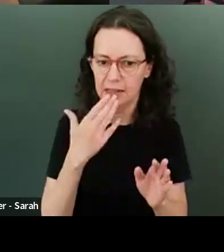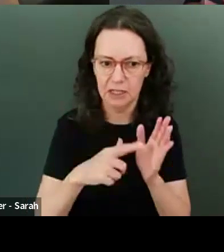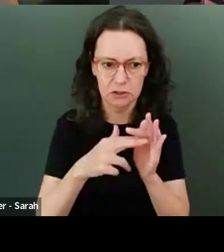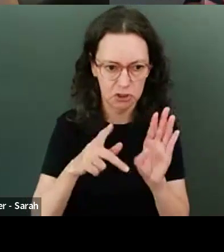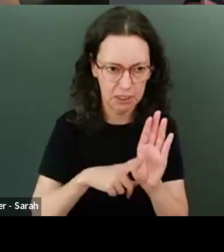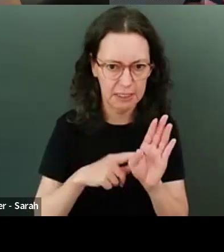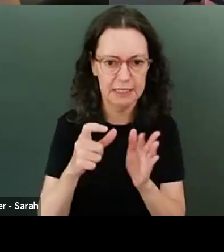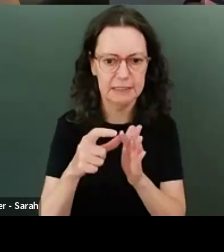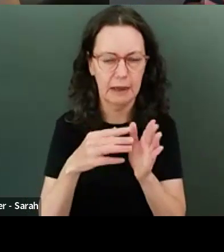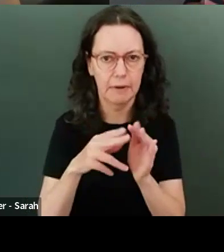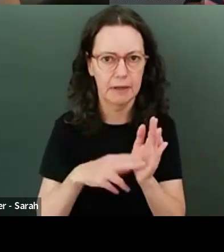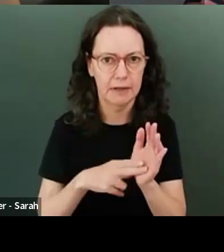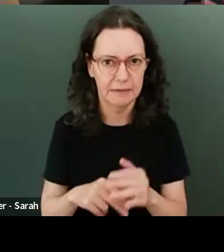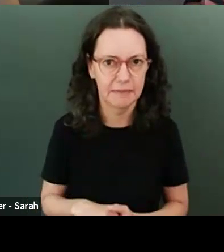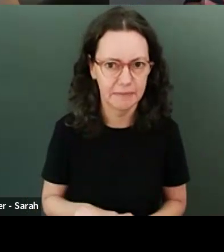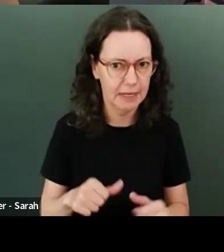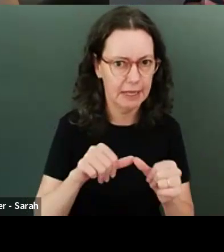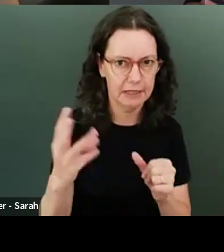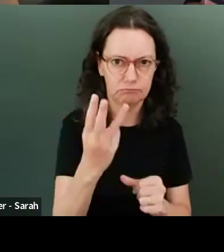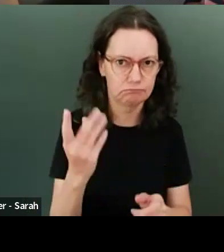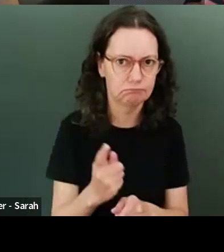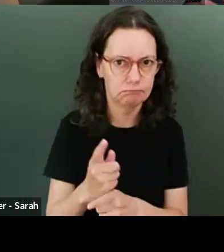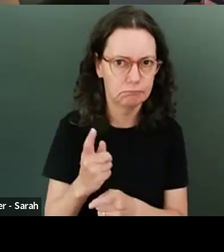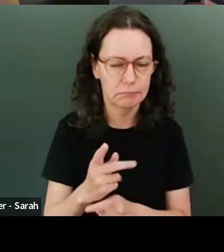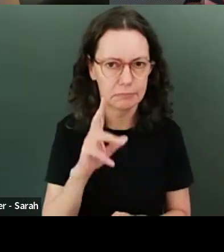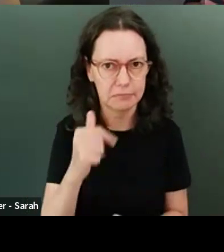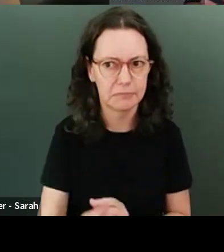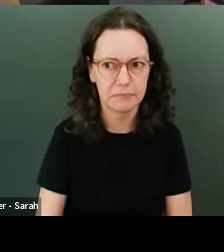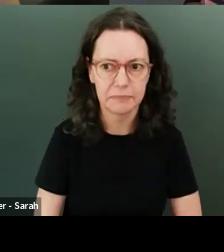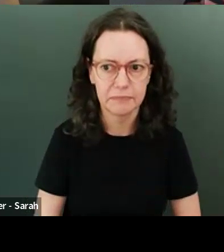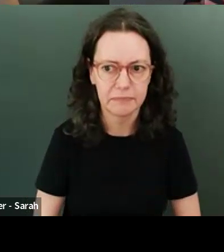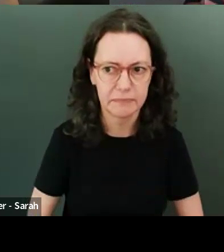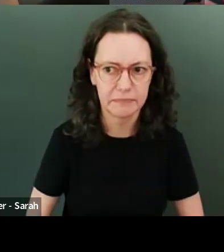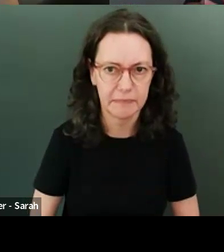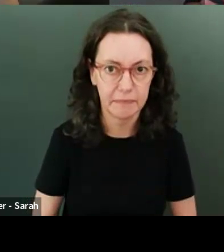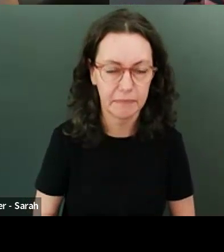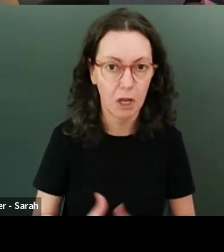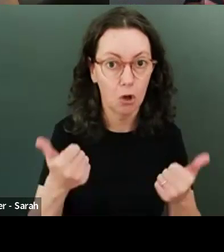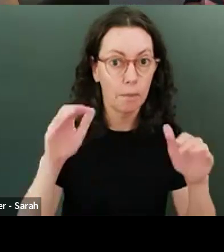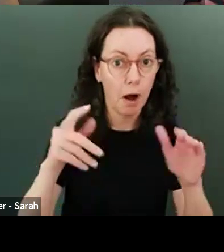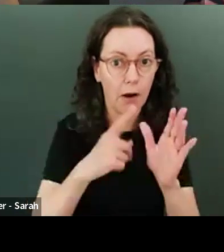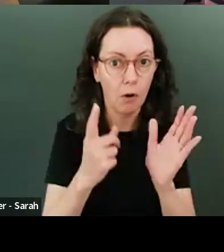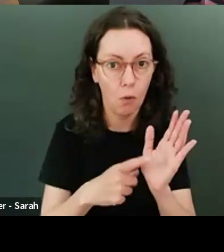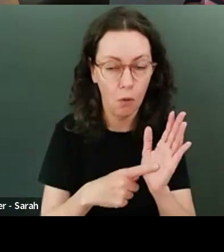thank you to Damien, fantastic discussion